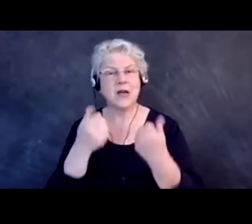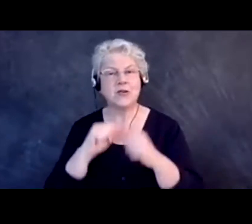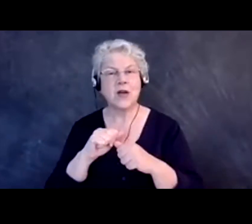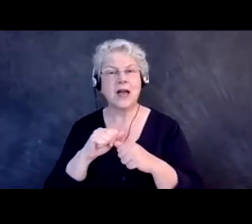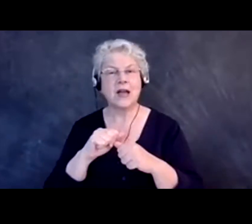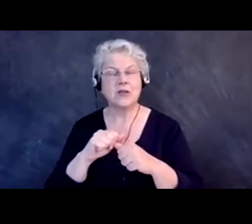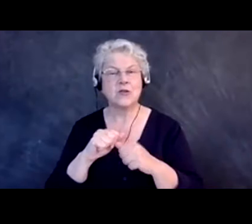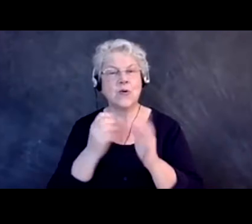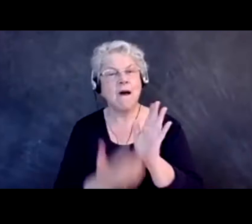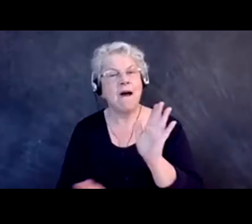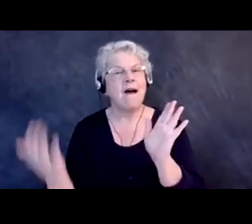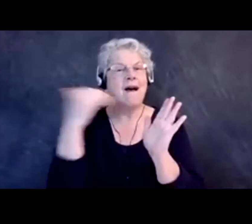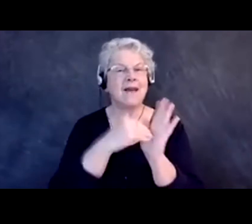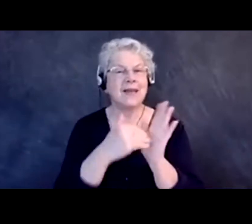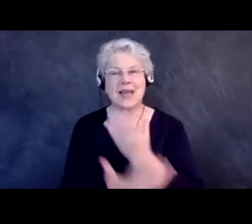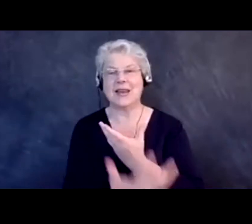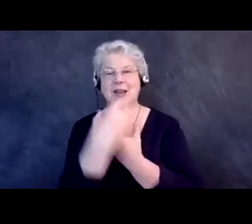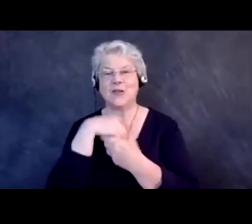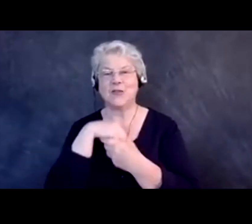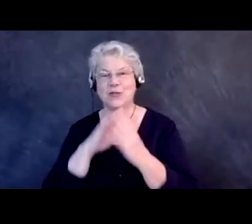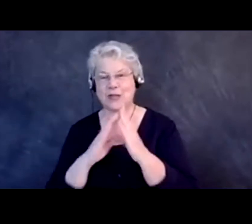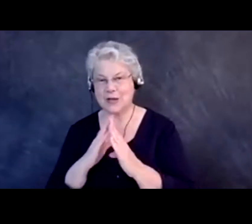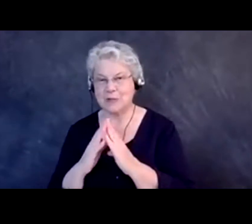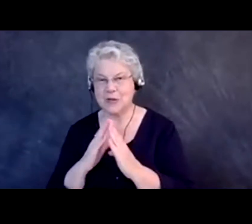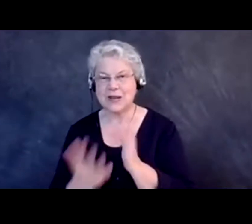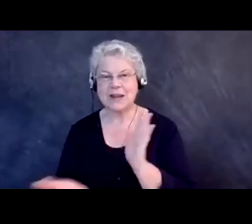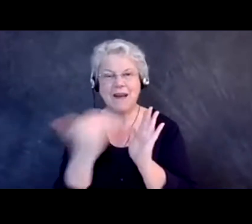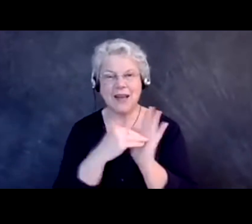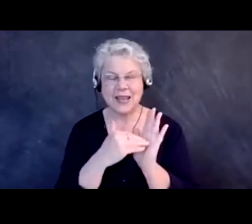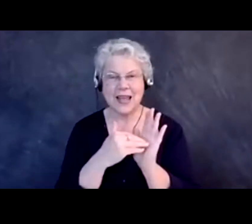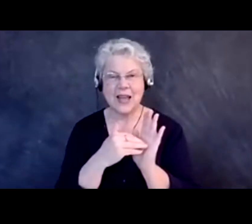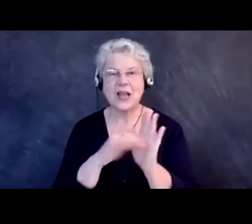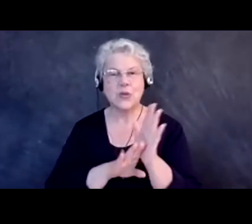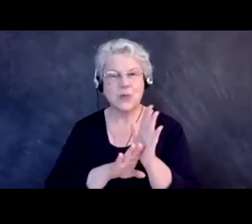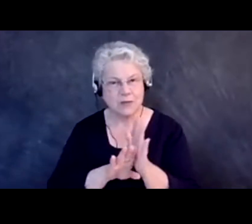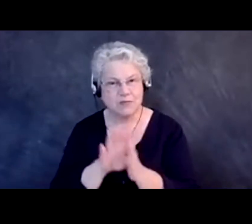re-engage the community so that we can build upon the momentum that we originally had.